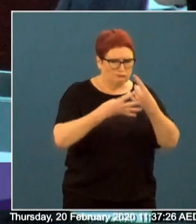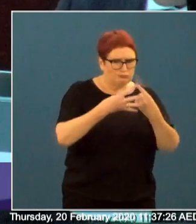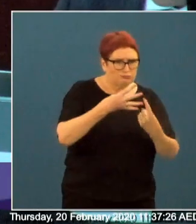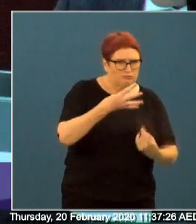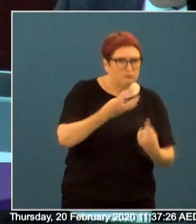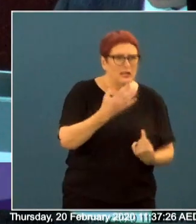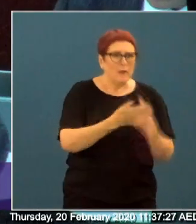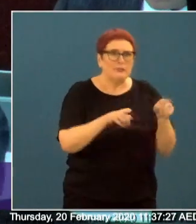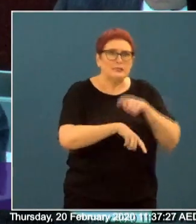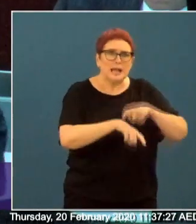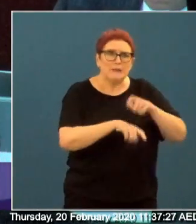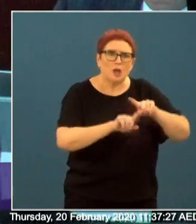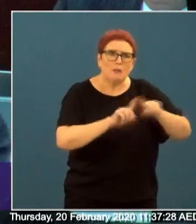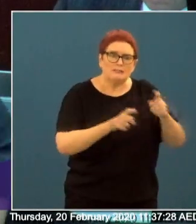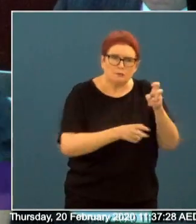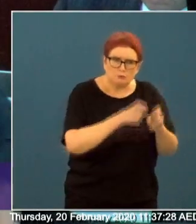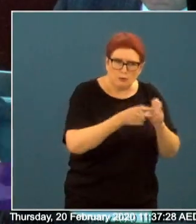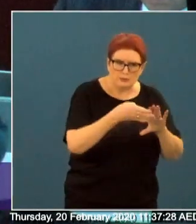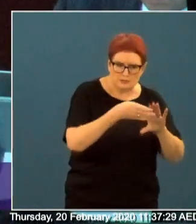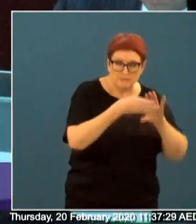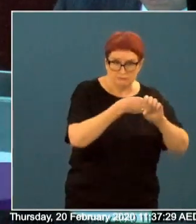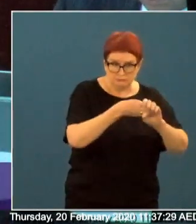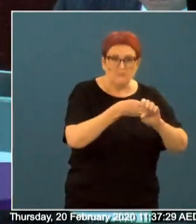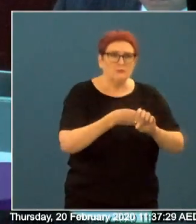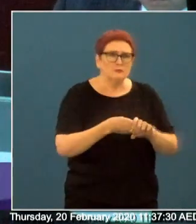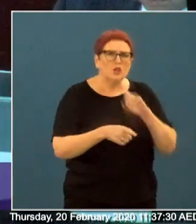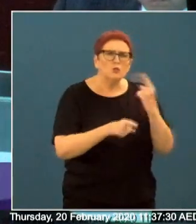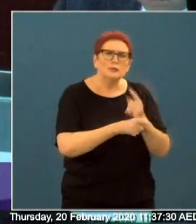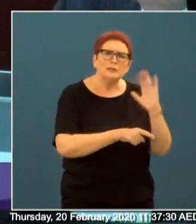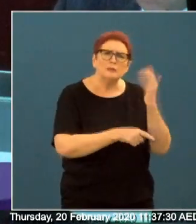what you say in your statement, at paragraph 32, is,